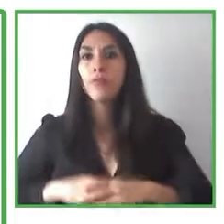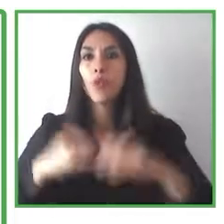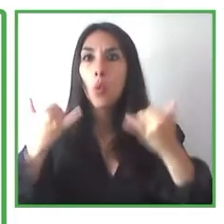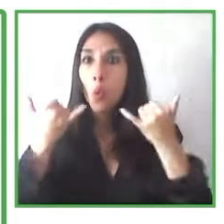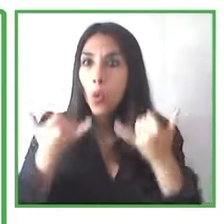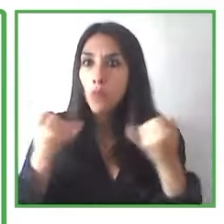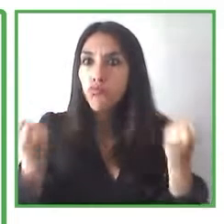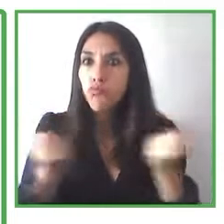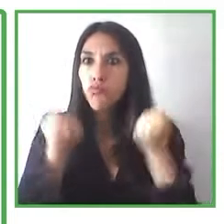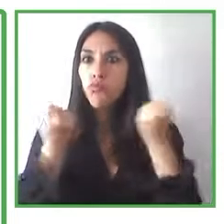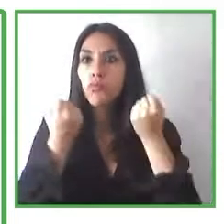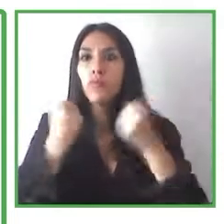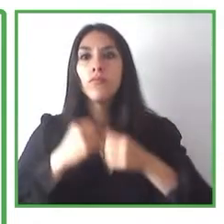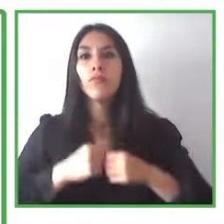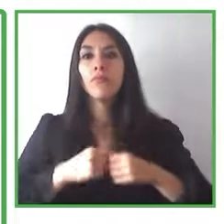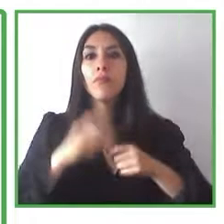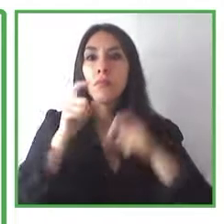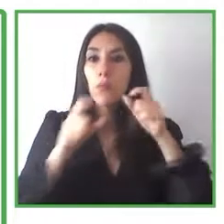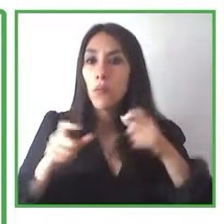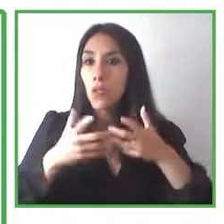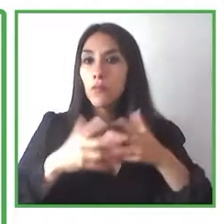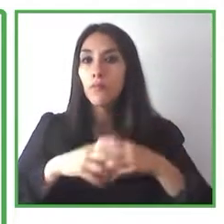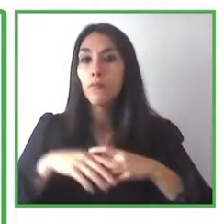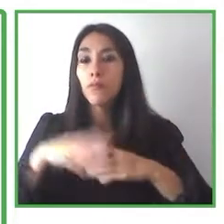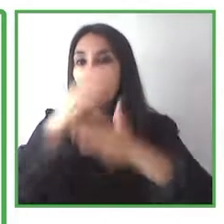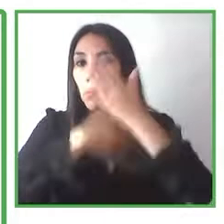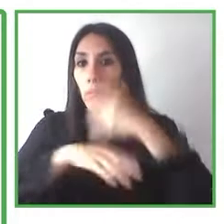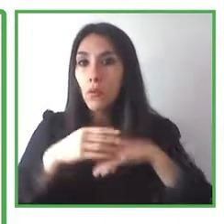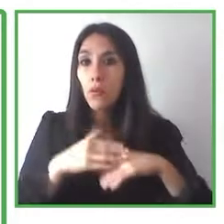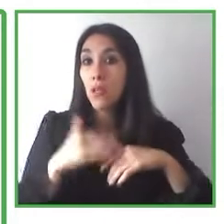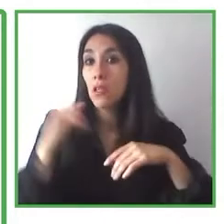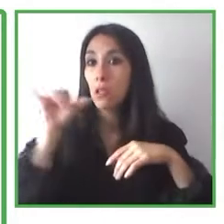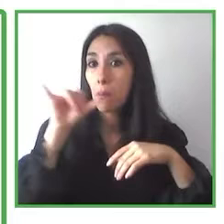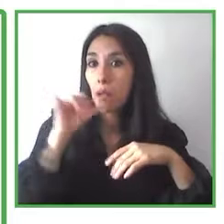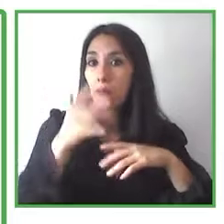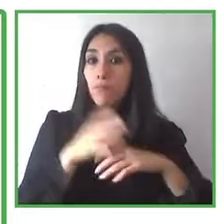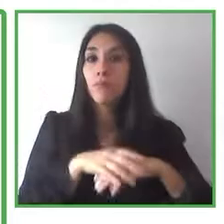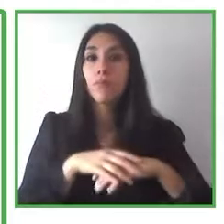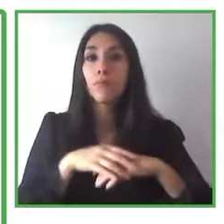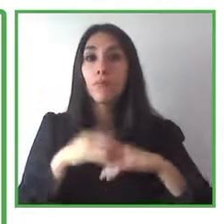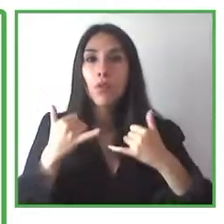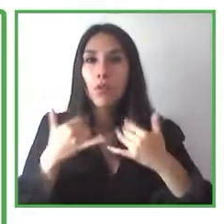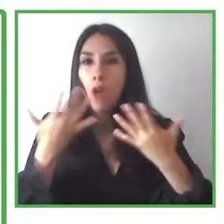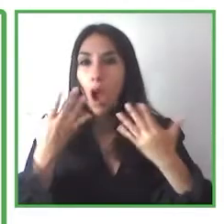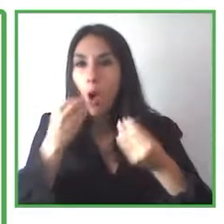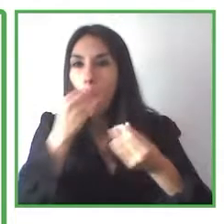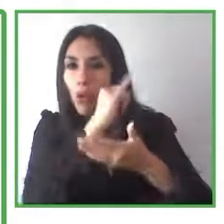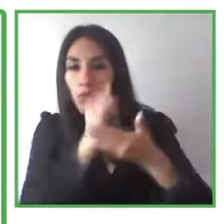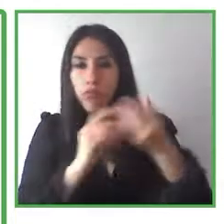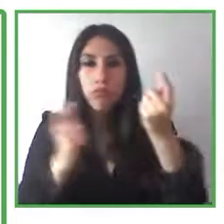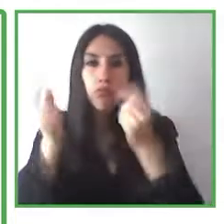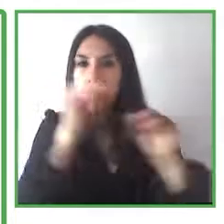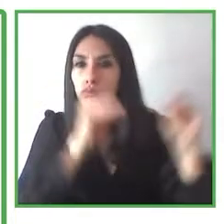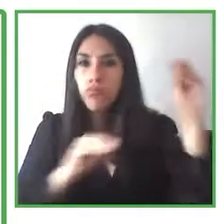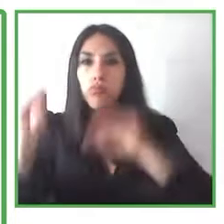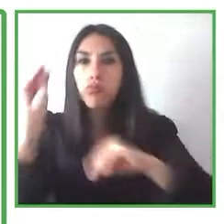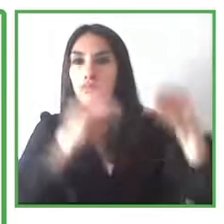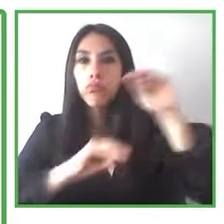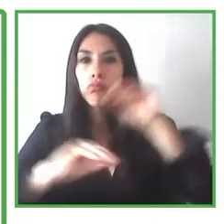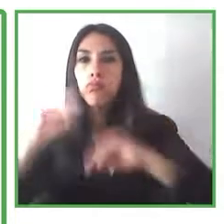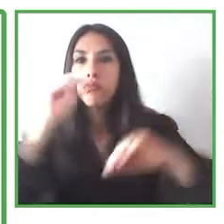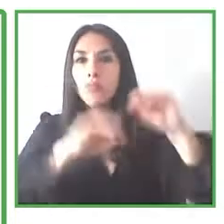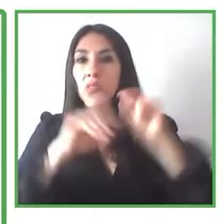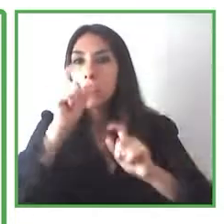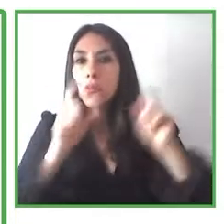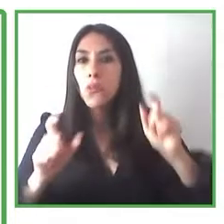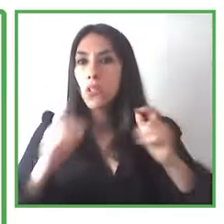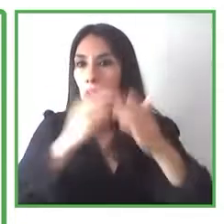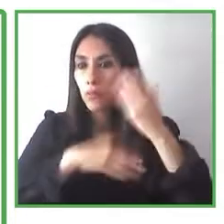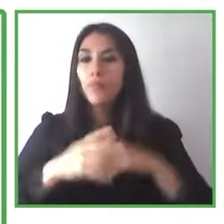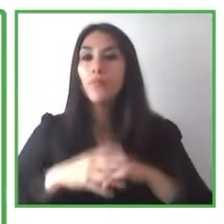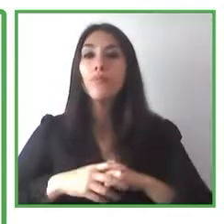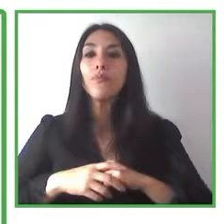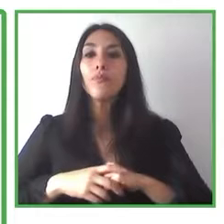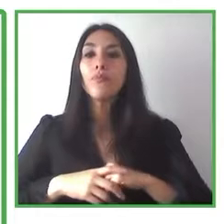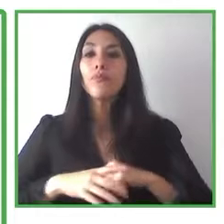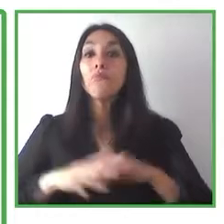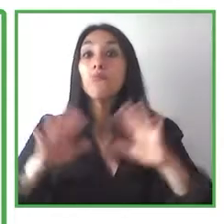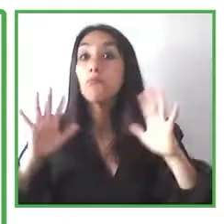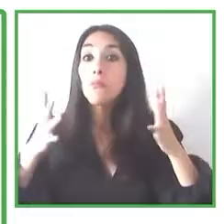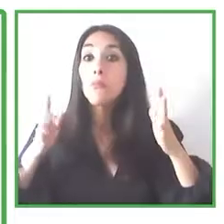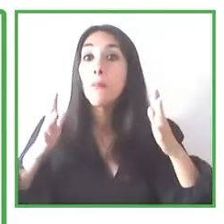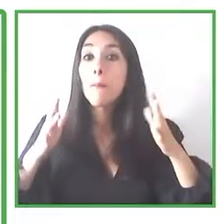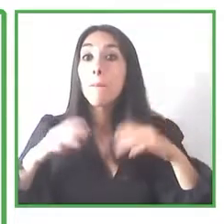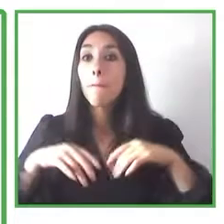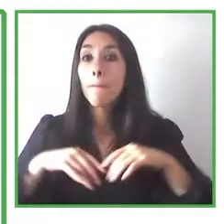and eliminate the barriers to creation and appreciation of arts for people with disabilities.